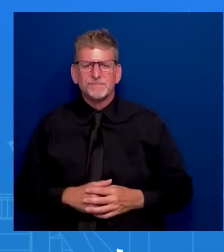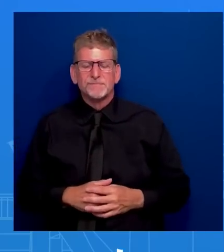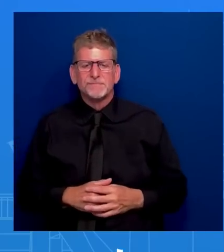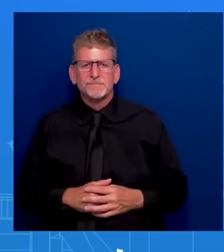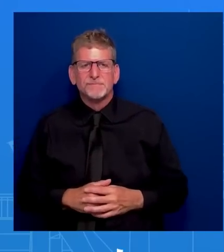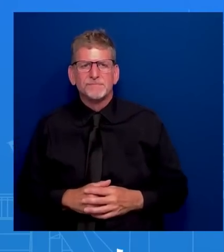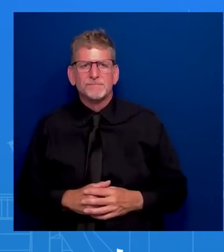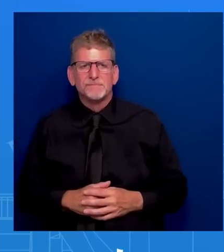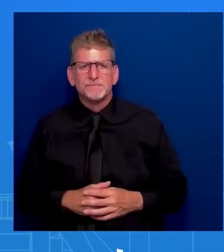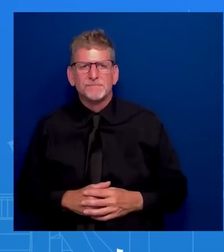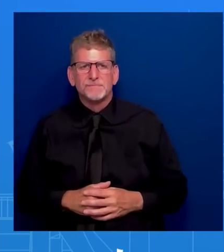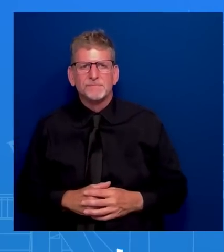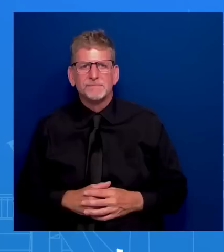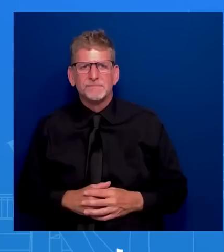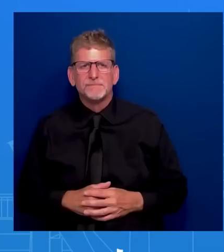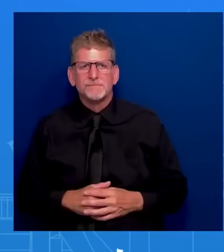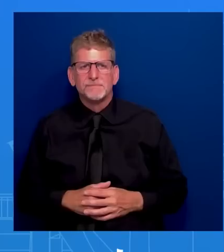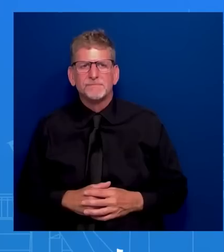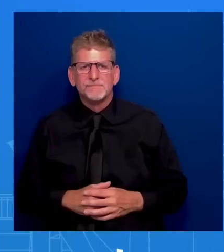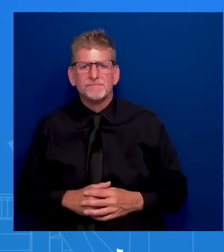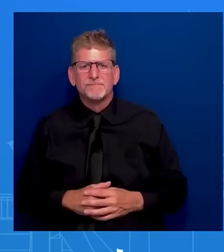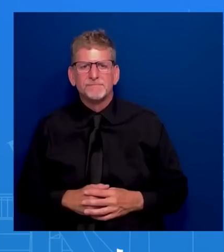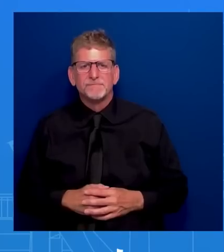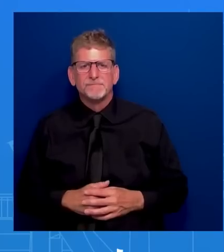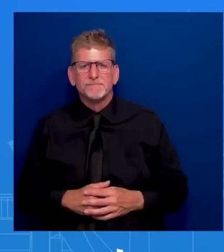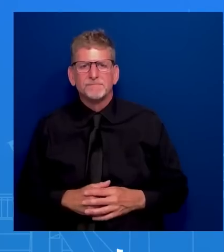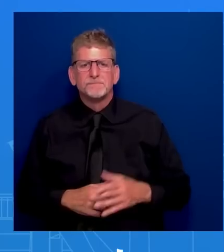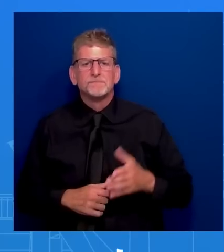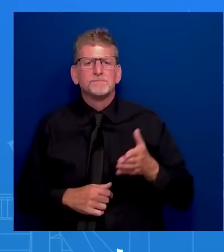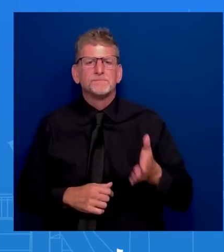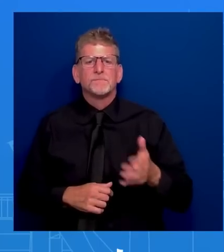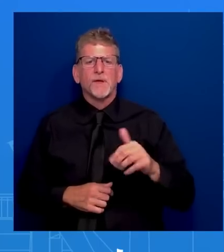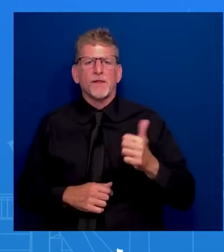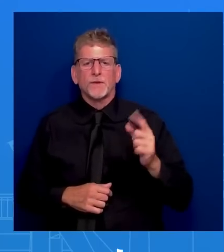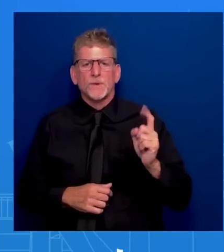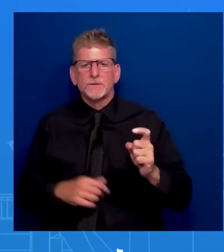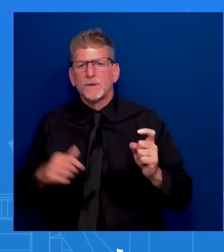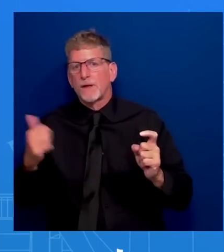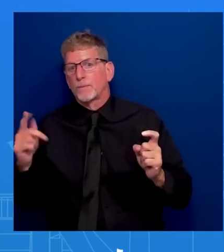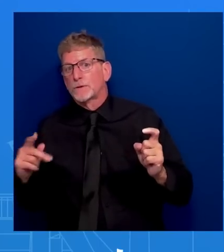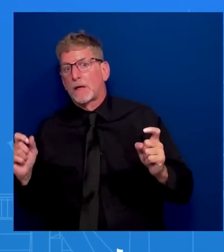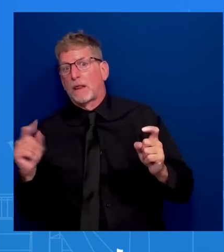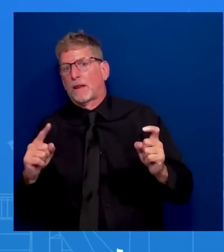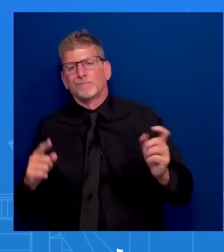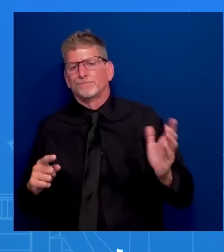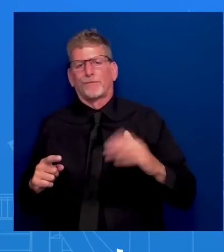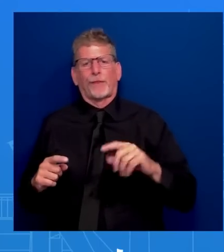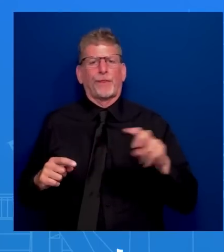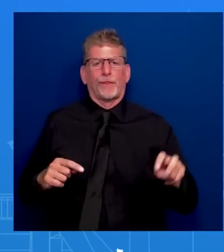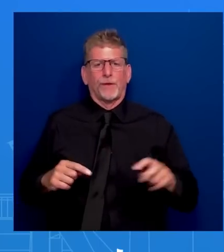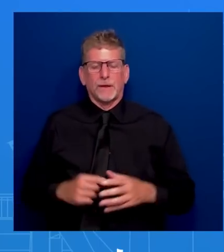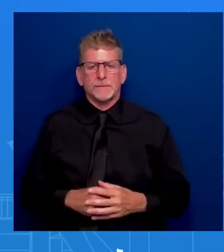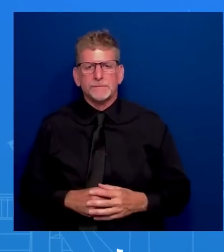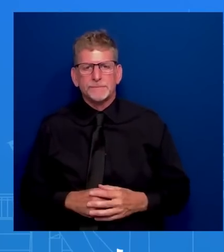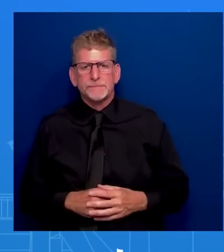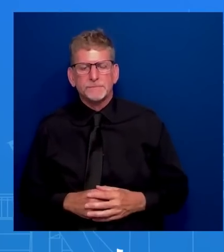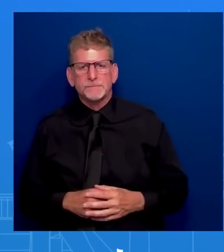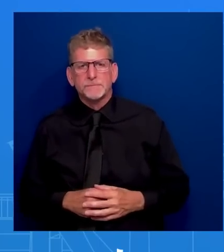Adjacent to the news of the day from yesterday, since the news of the search of former President Trump's home